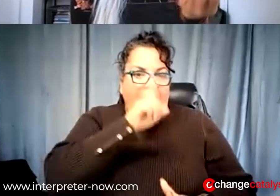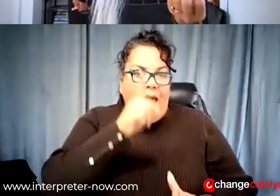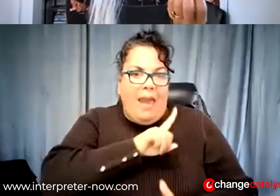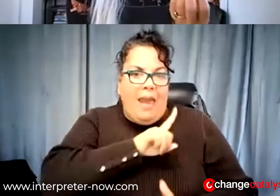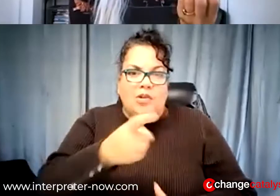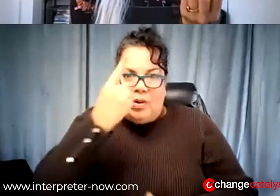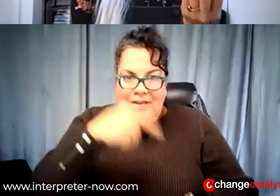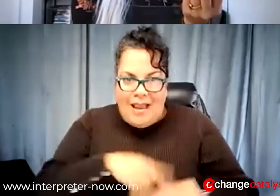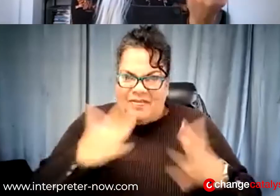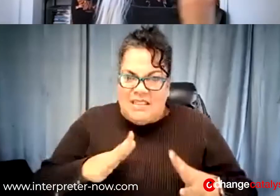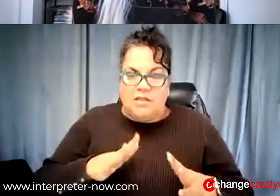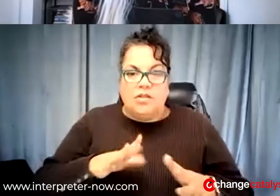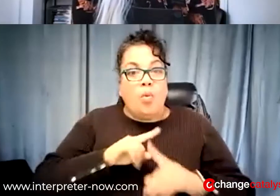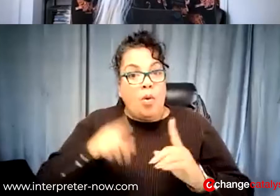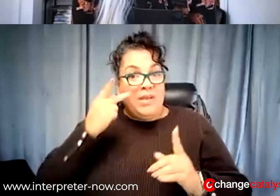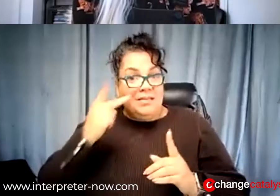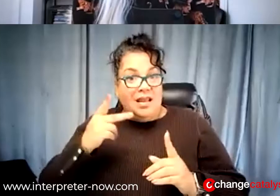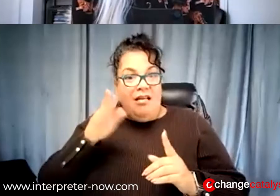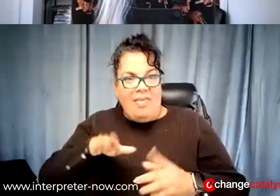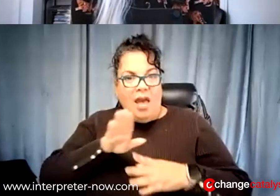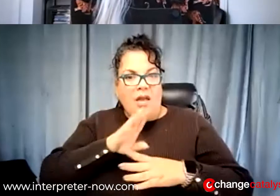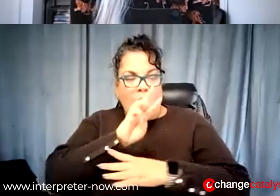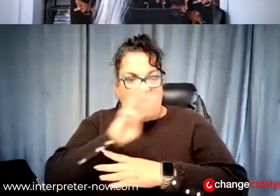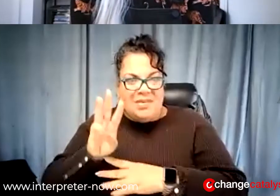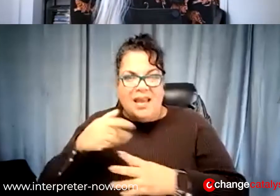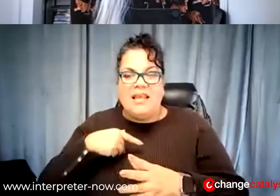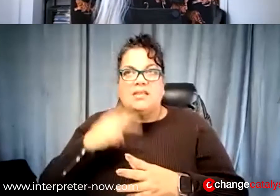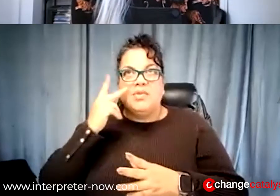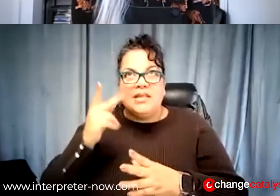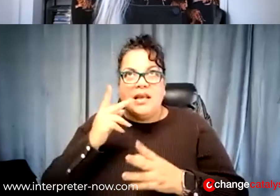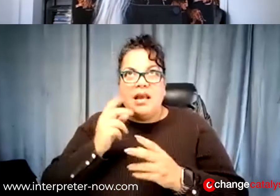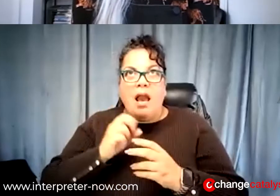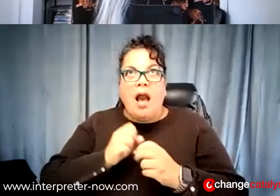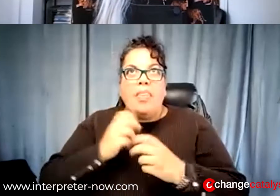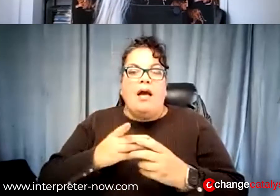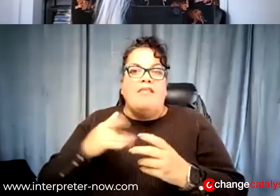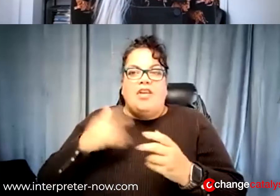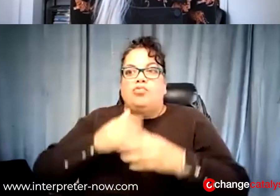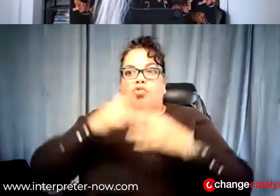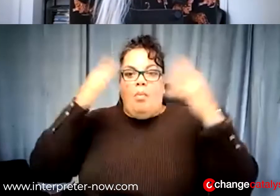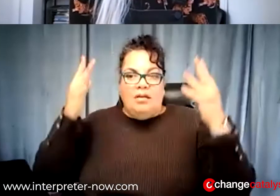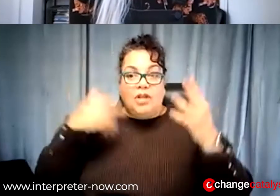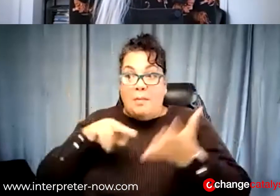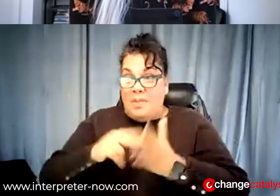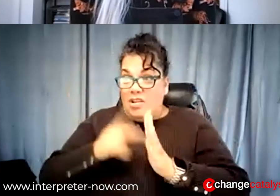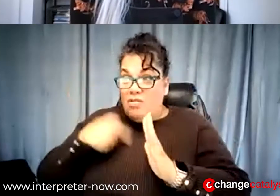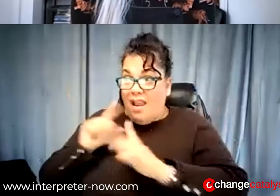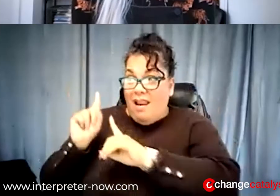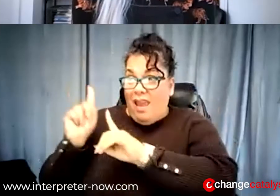What we're seeing on OwnTrail is very much indicative of the abundance mindset, where you can put out lots of different tasks. They can be big.